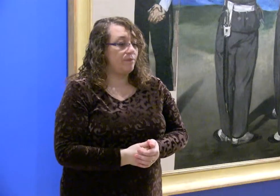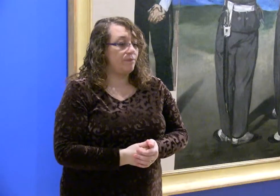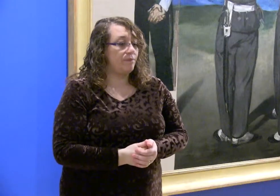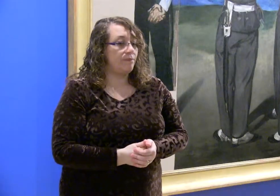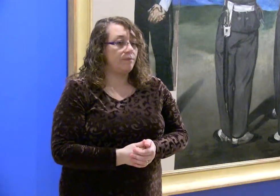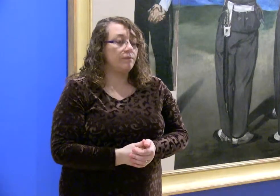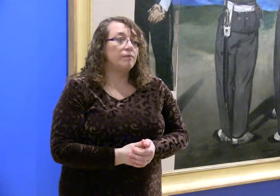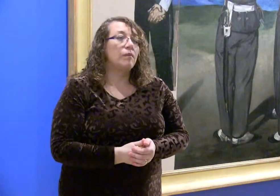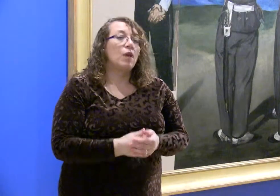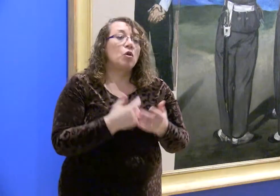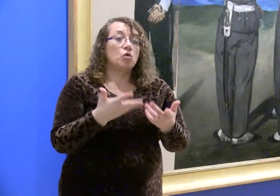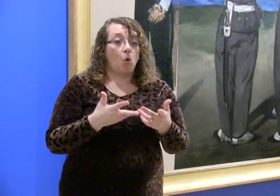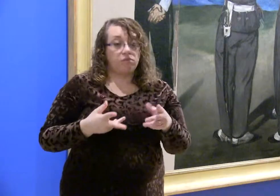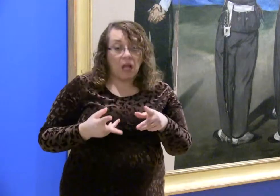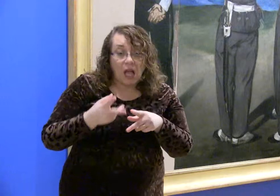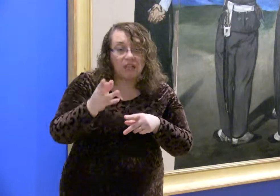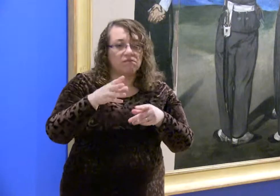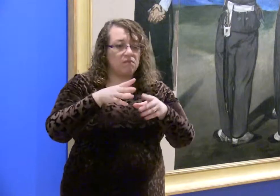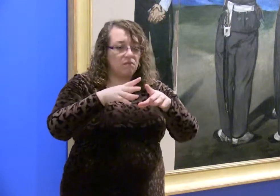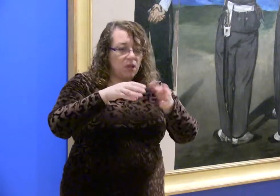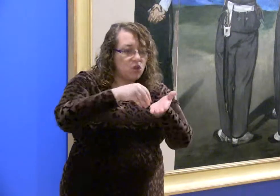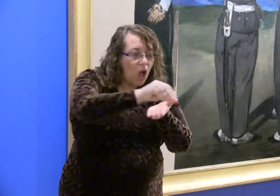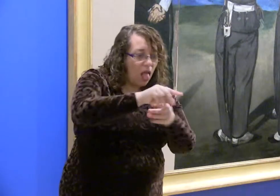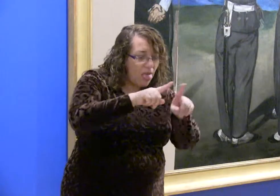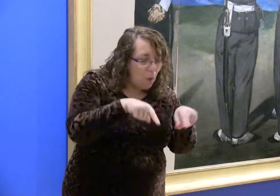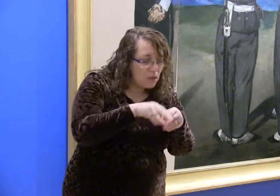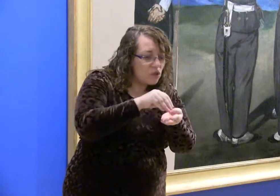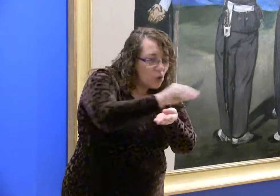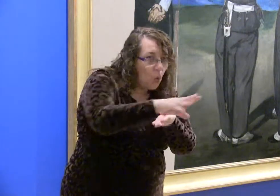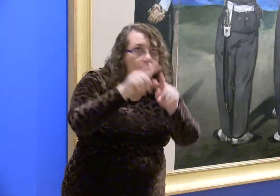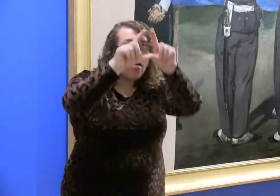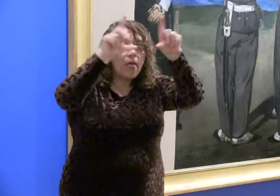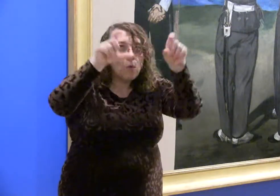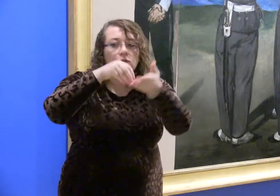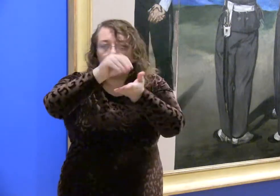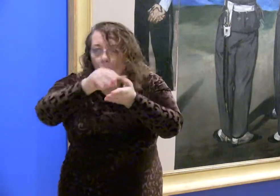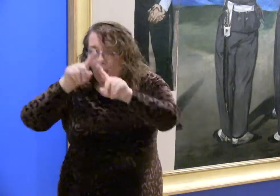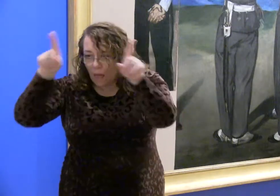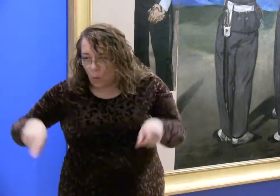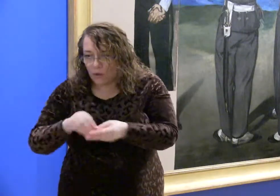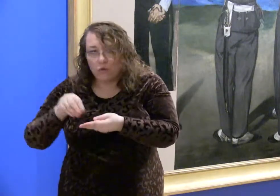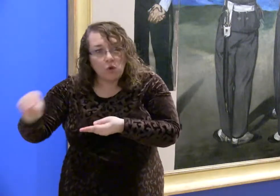The canvas was cut up and parts sold off separately. Edgar Degas, who was a friend of Manet,